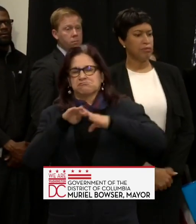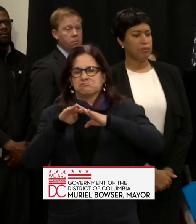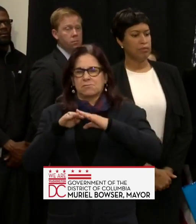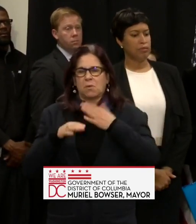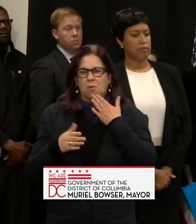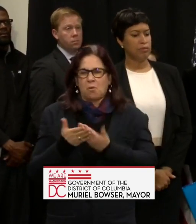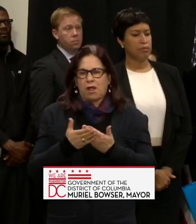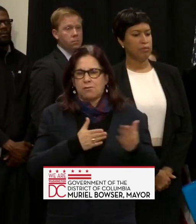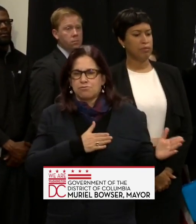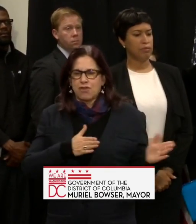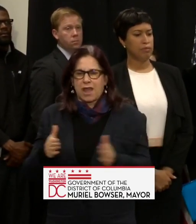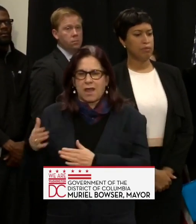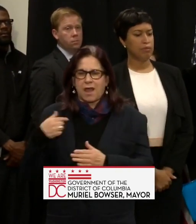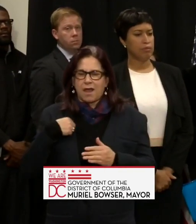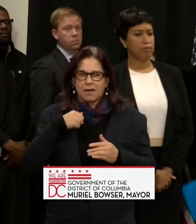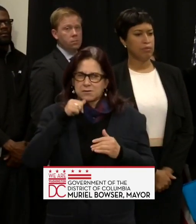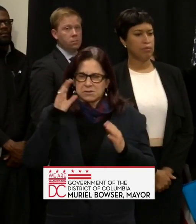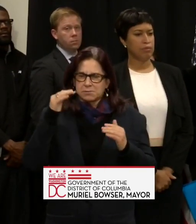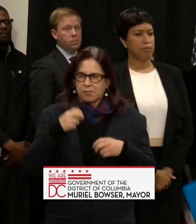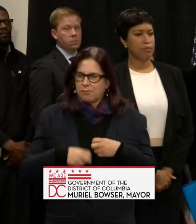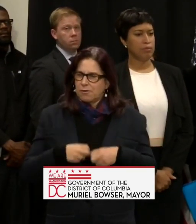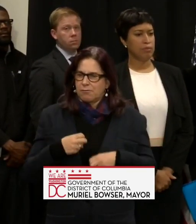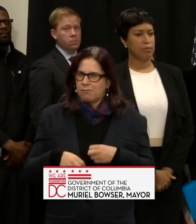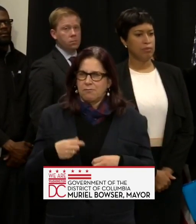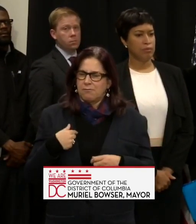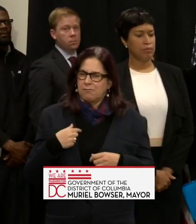THE FACT THAT YOU HAVE SOME FOLKS THAT ARE INDICATING ON